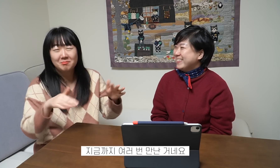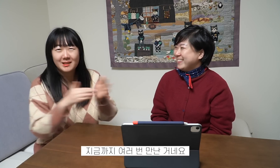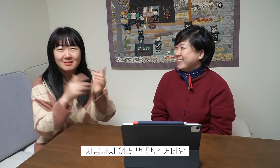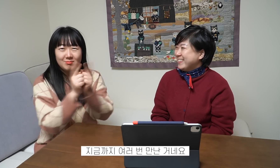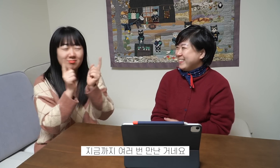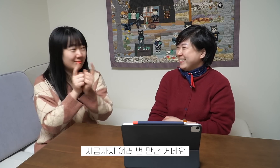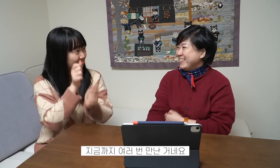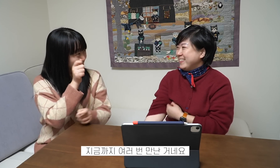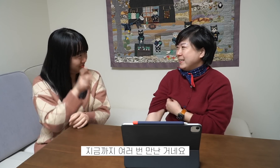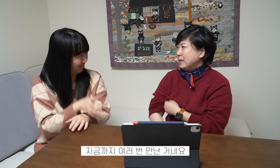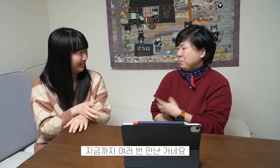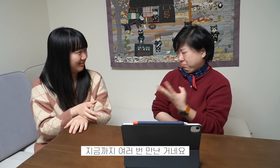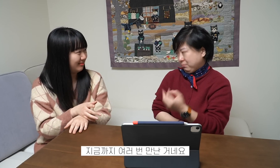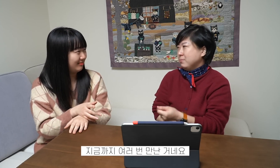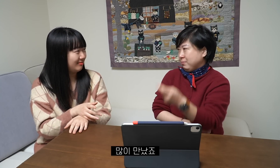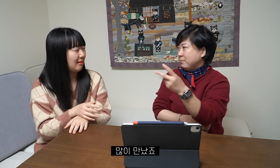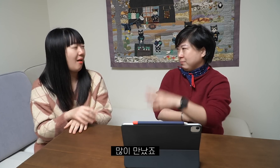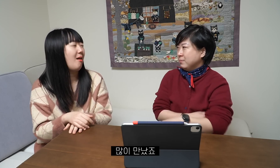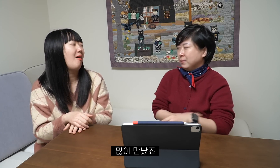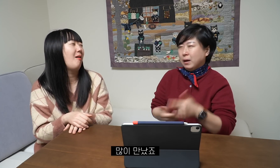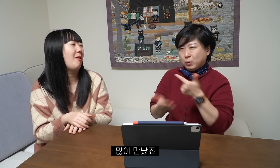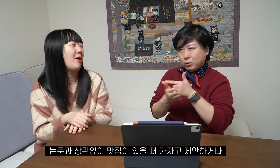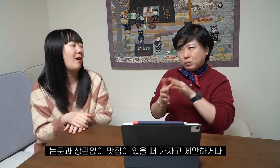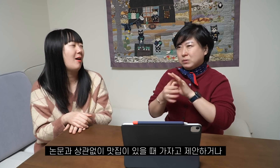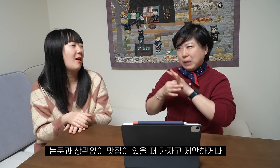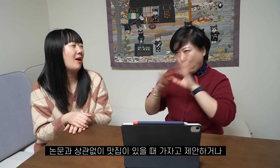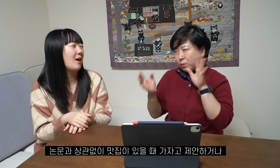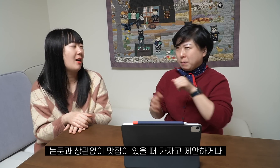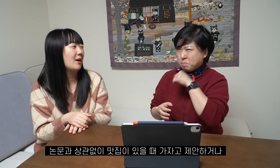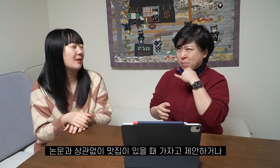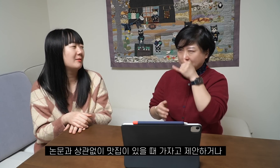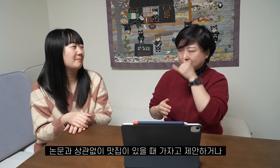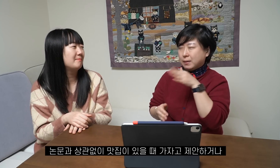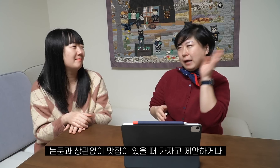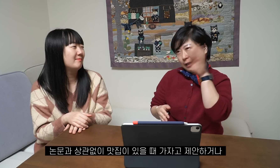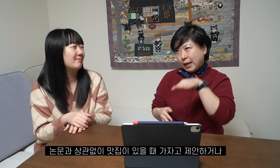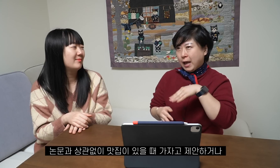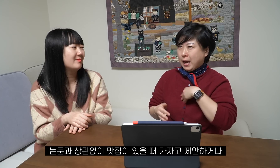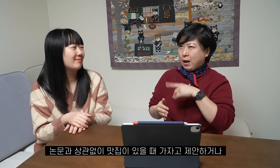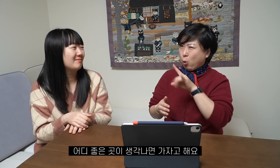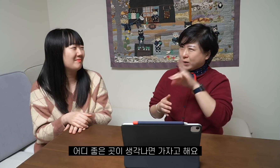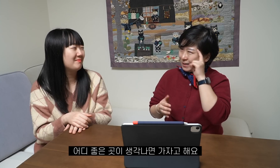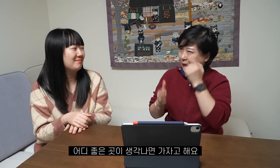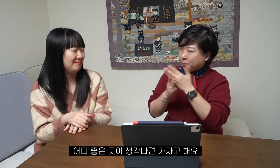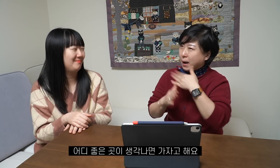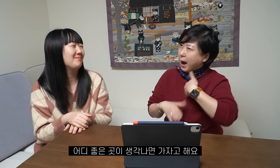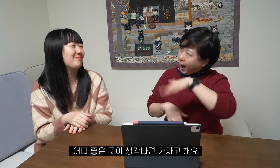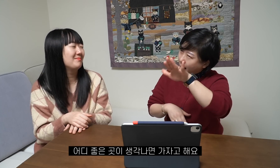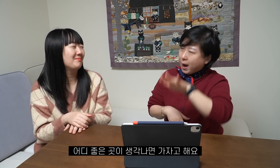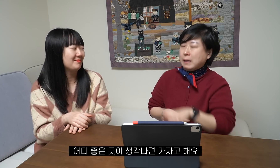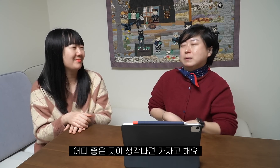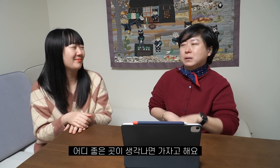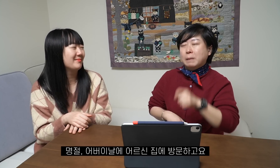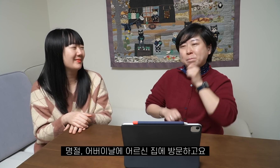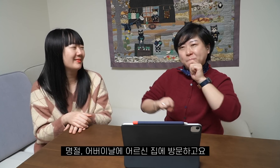You've met him several times so far. We met a lot. Regardless of the thesis, I suggest that we go when there is a restaurant or if we think of a good place, we go.